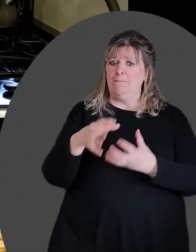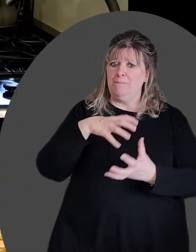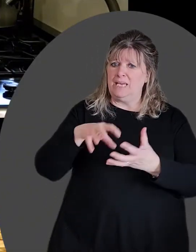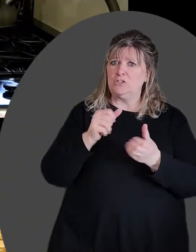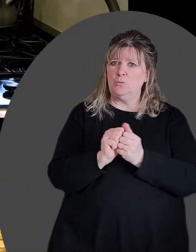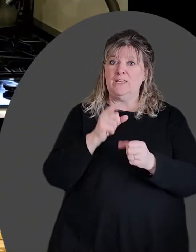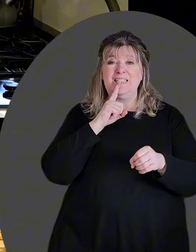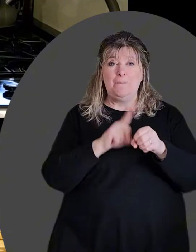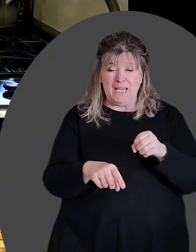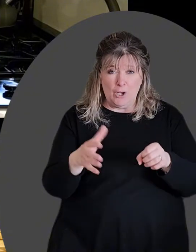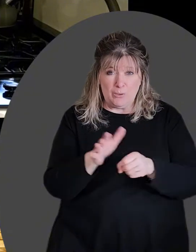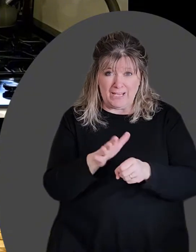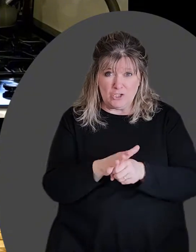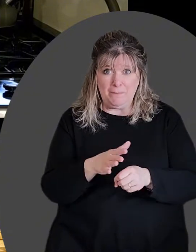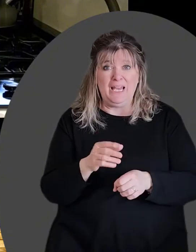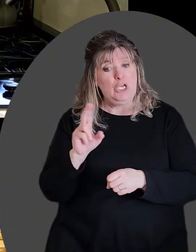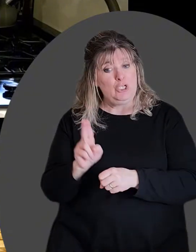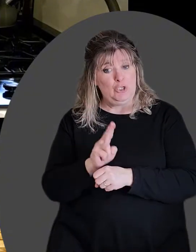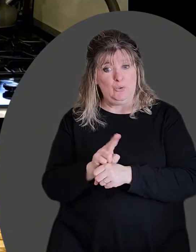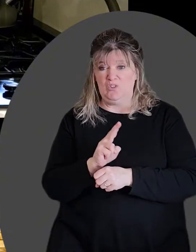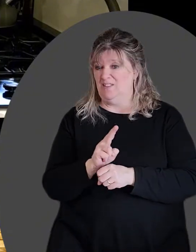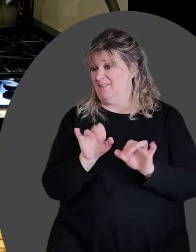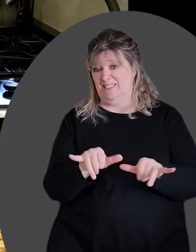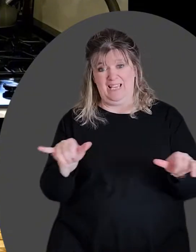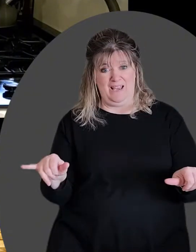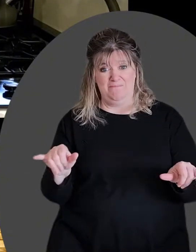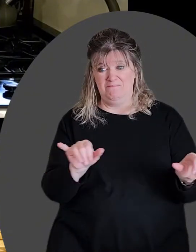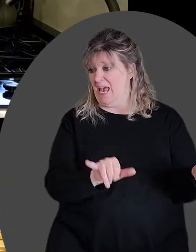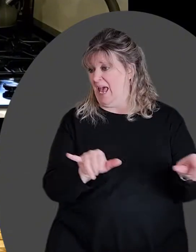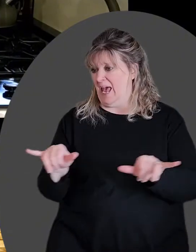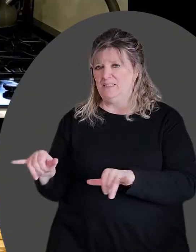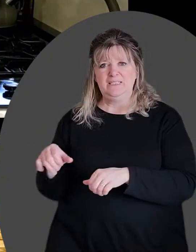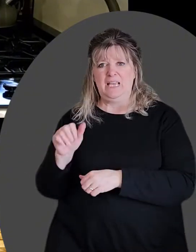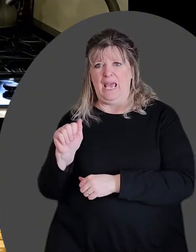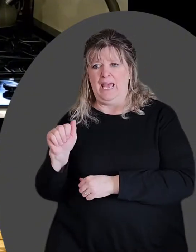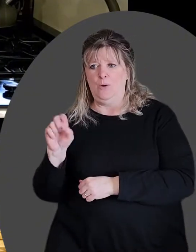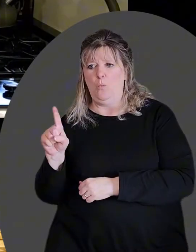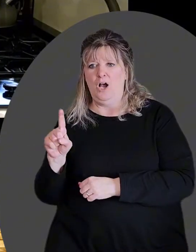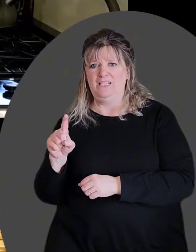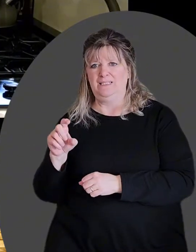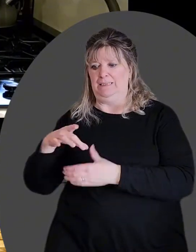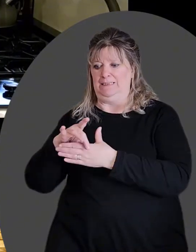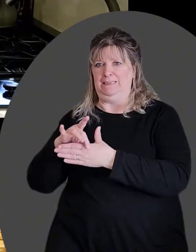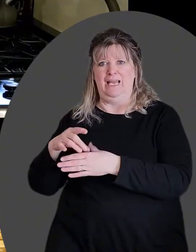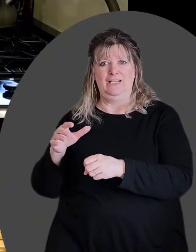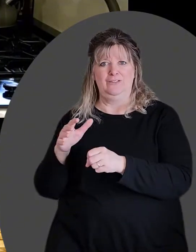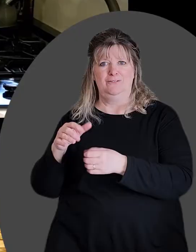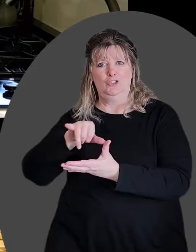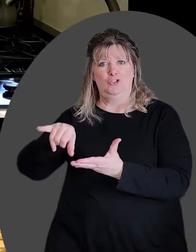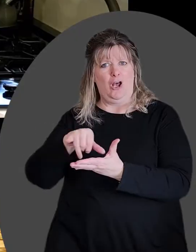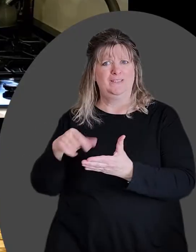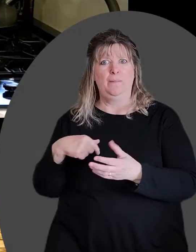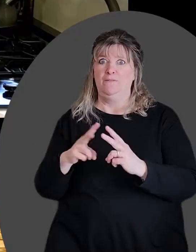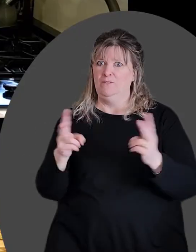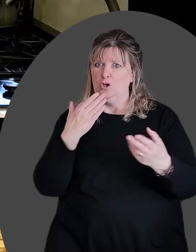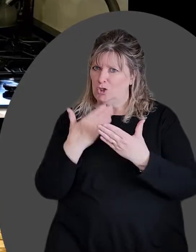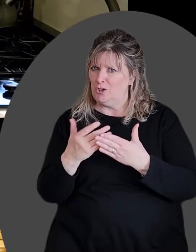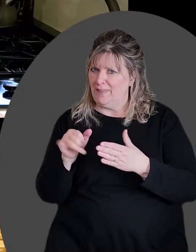ketchup and used just like an A1 steak sauce this would be very good that way I'm gonna have to try that